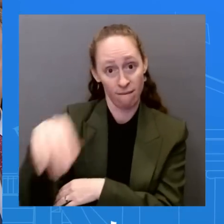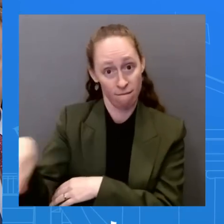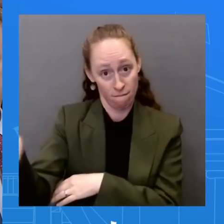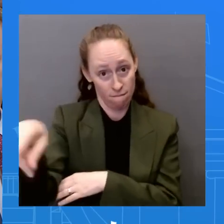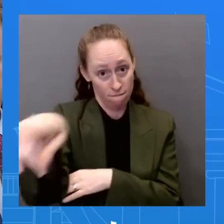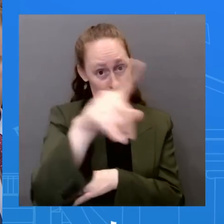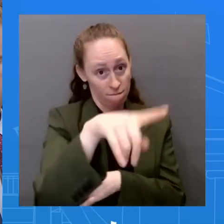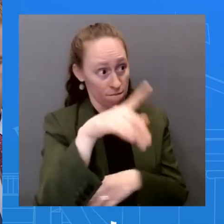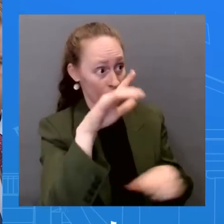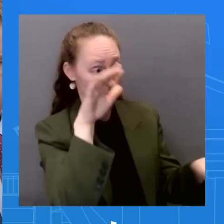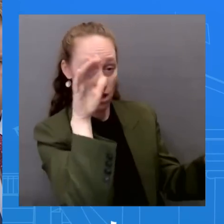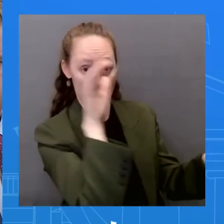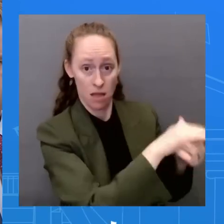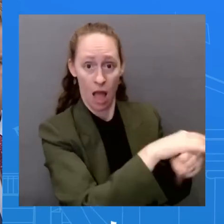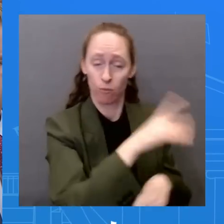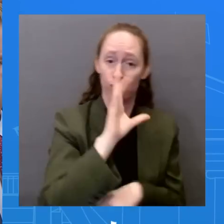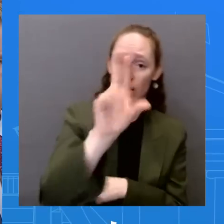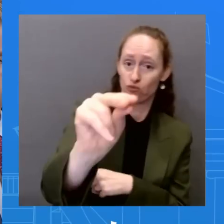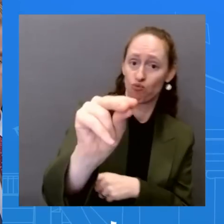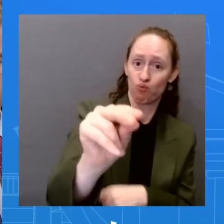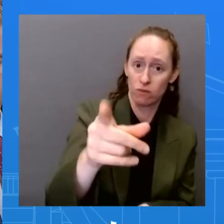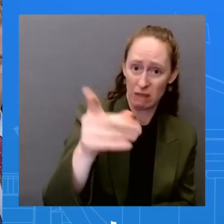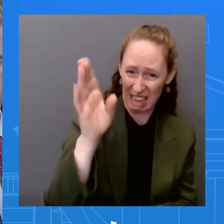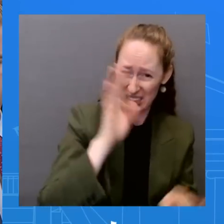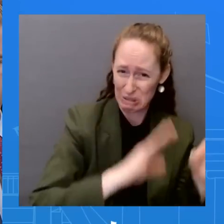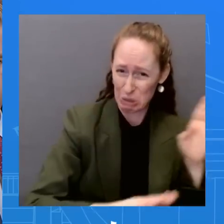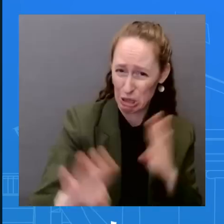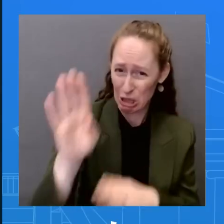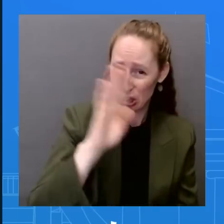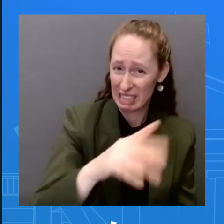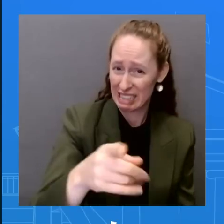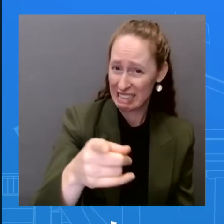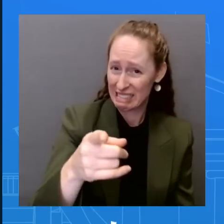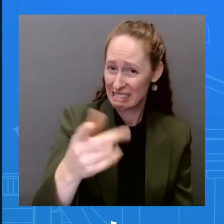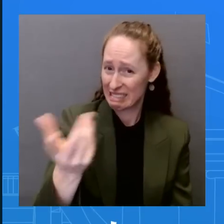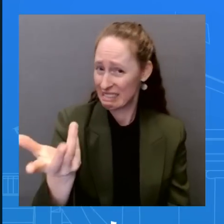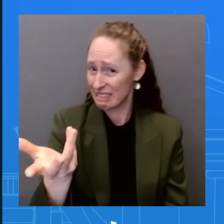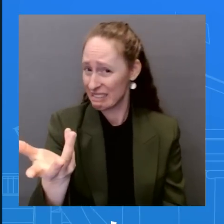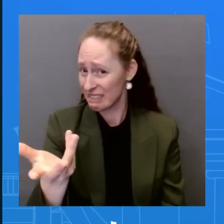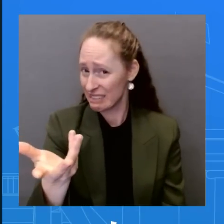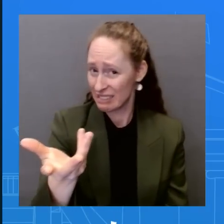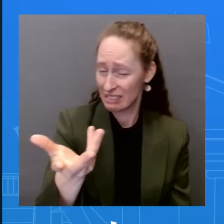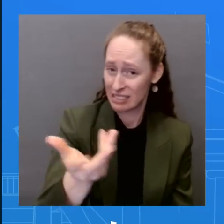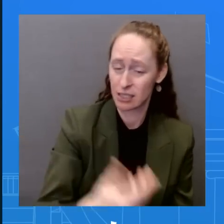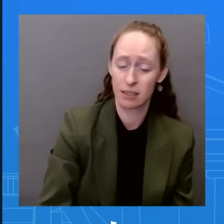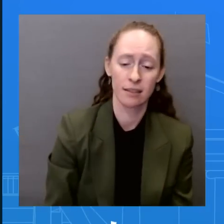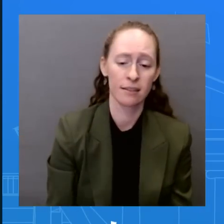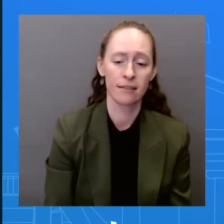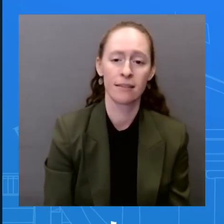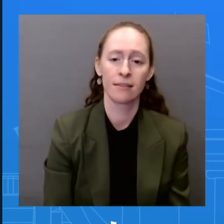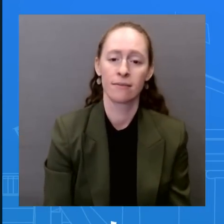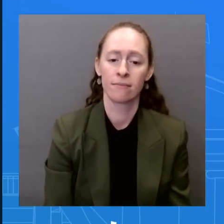If so, does it change your strategy at all going forward on this -- on the cap? Ms. Jean-Pierre: So I think -- and you've heard us say this before as well --